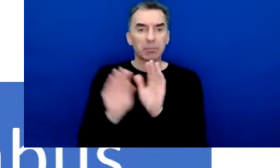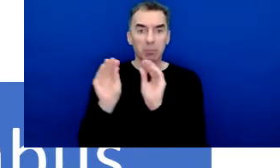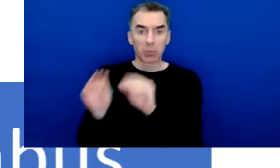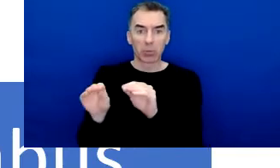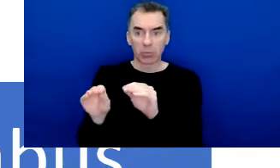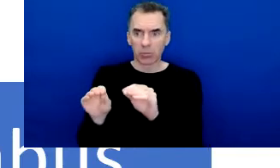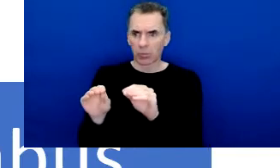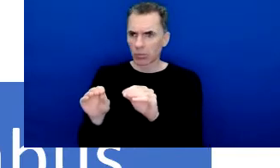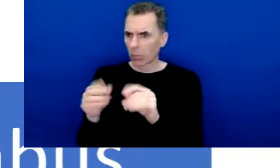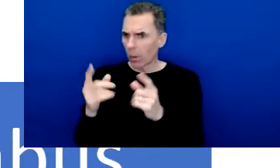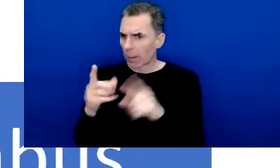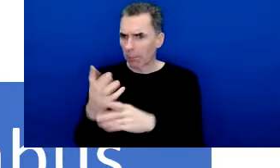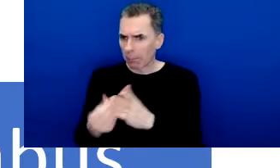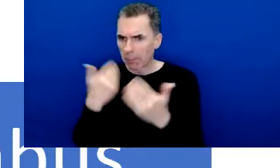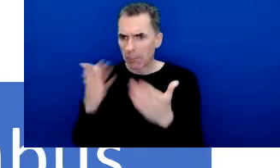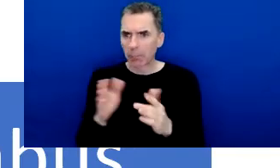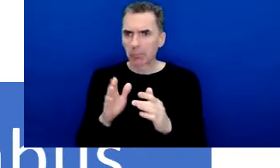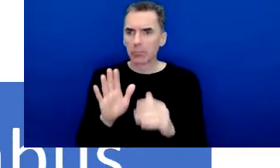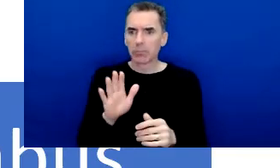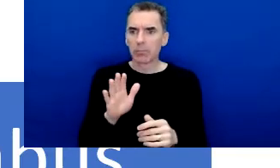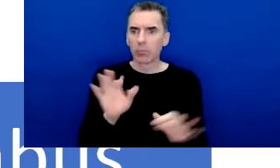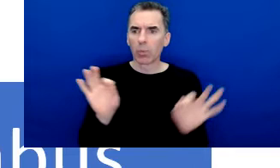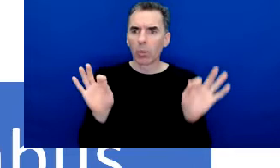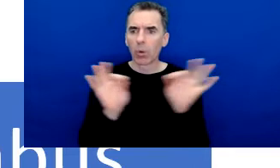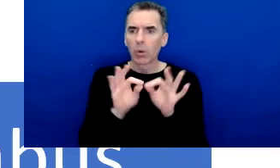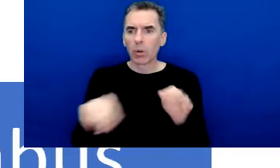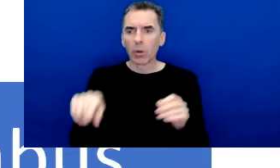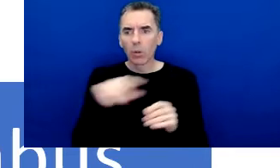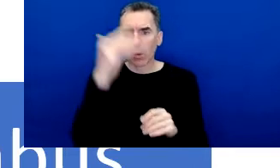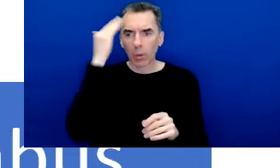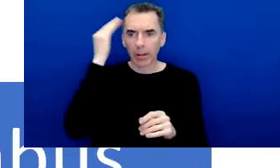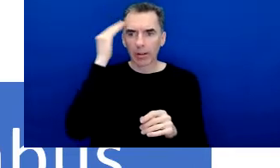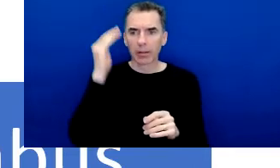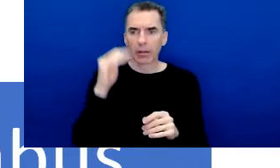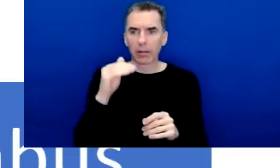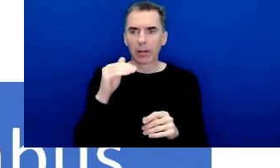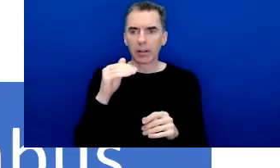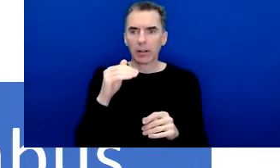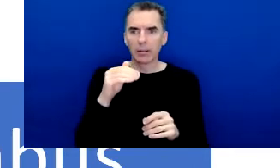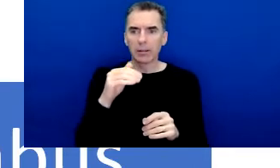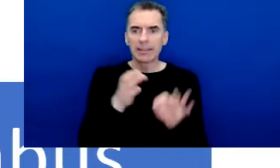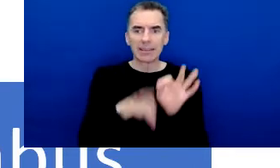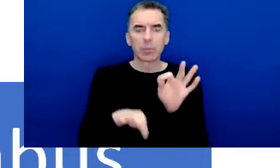but I want to make sure everybody's aware of a simple syllabus. It's a good thing and a bad thing.